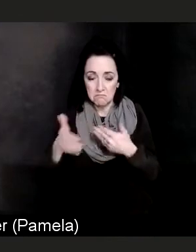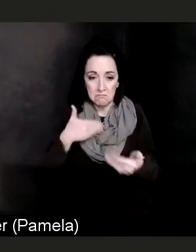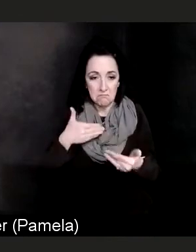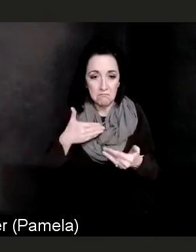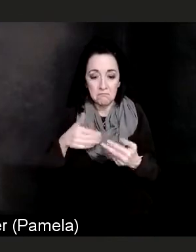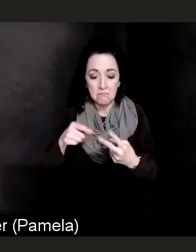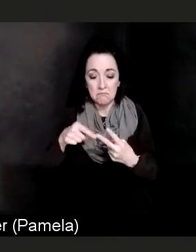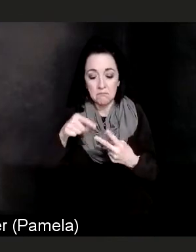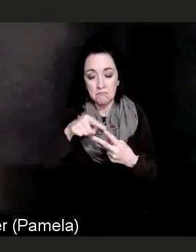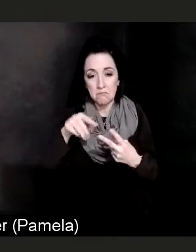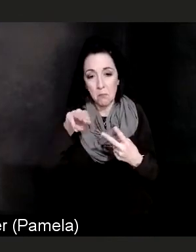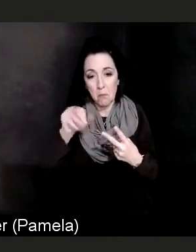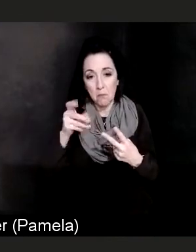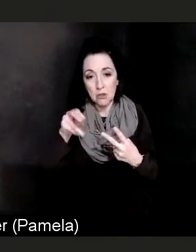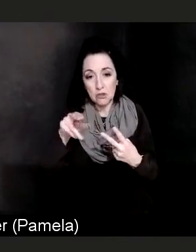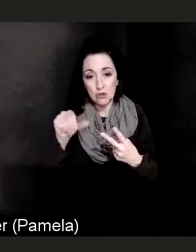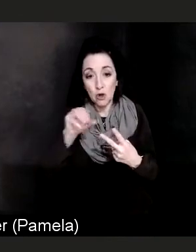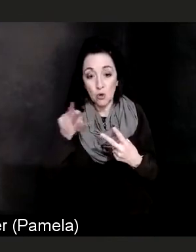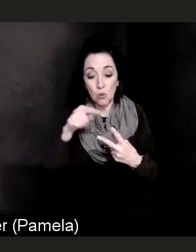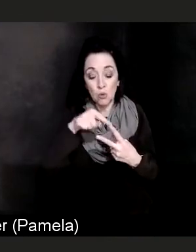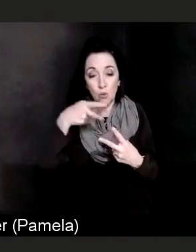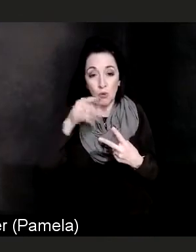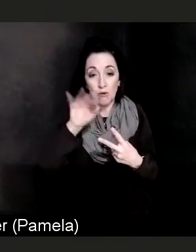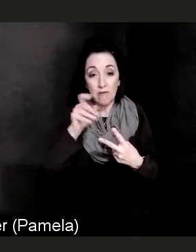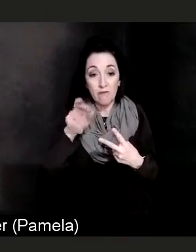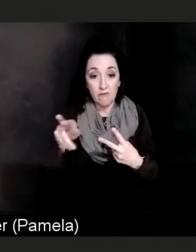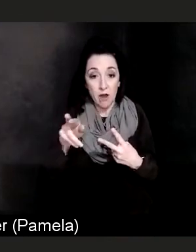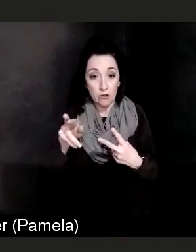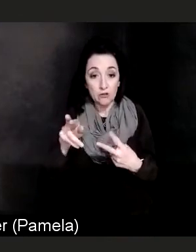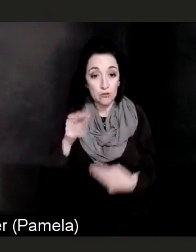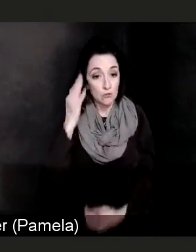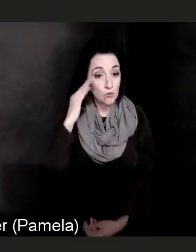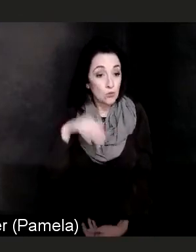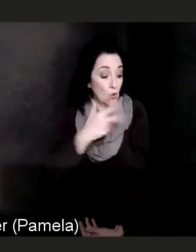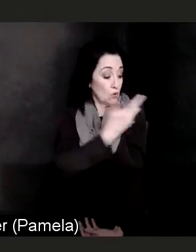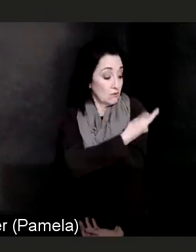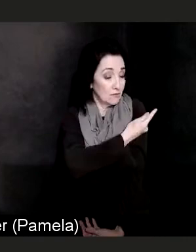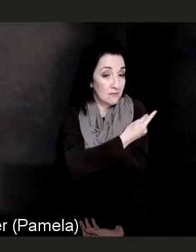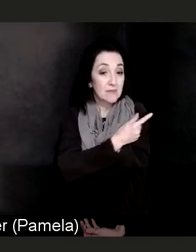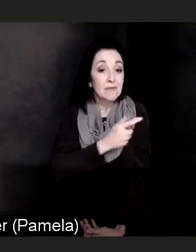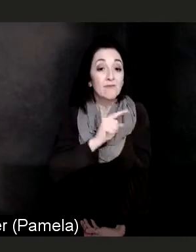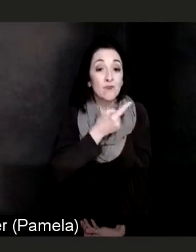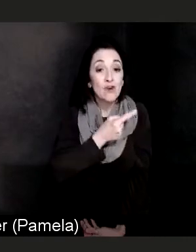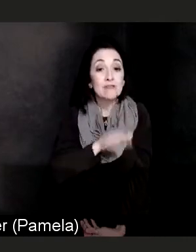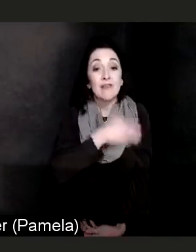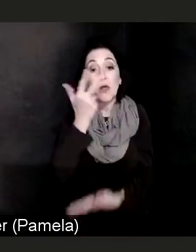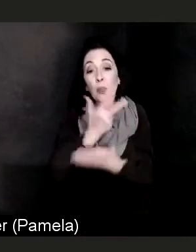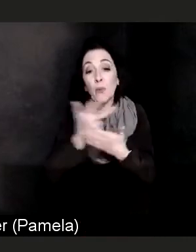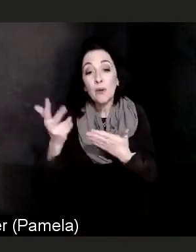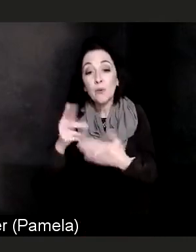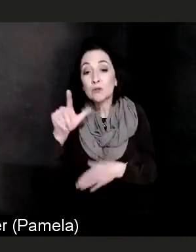there is still a chance that you could become infected with the COVID-19 virus.